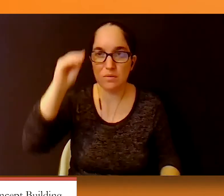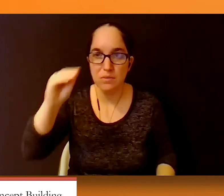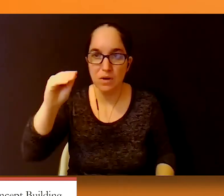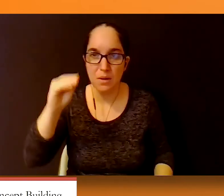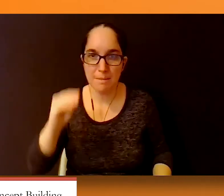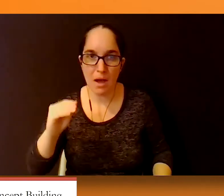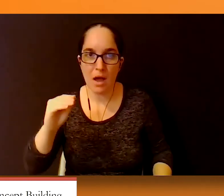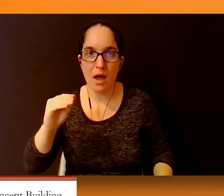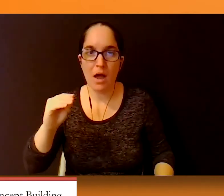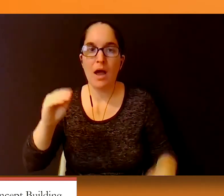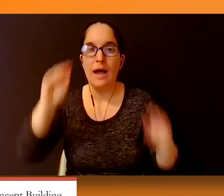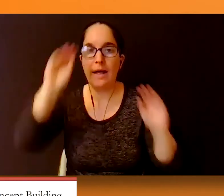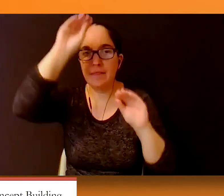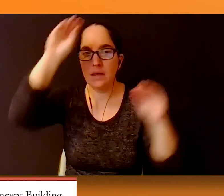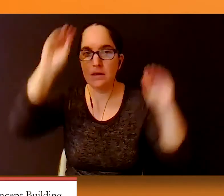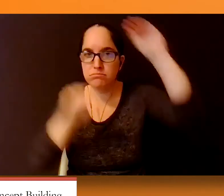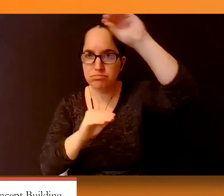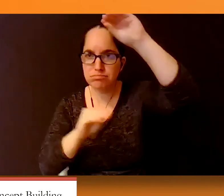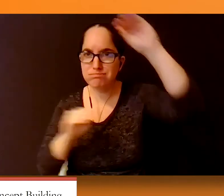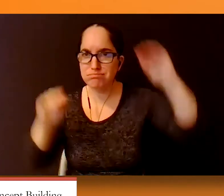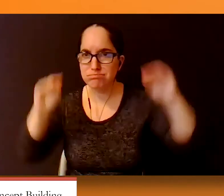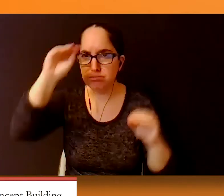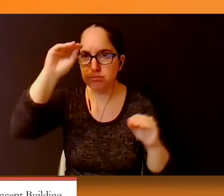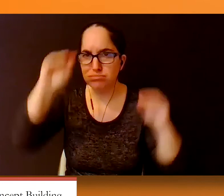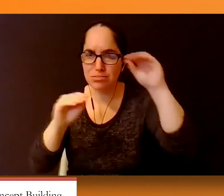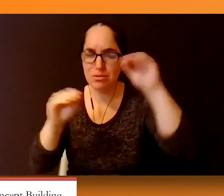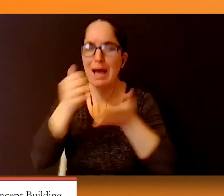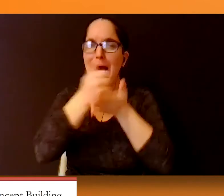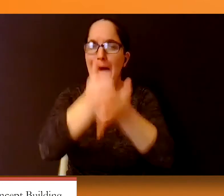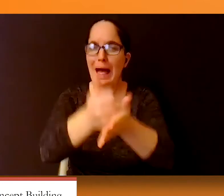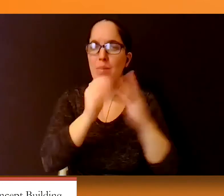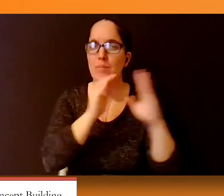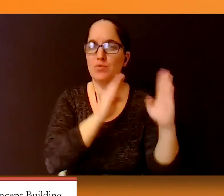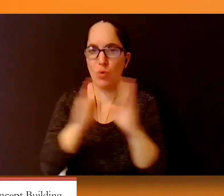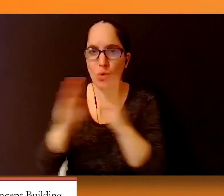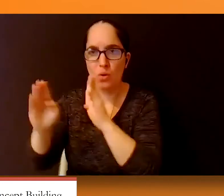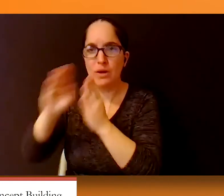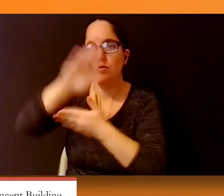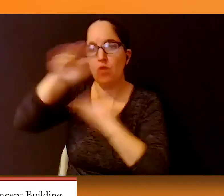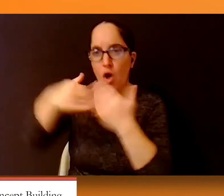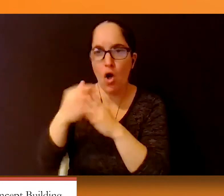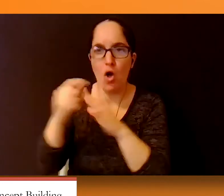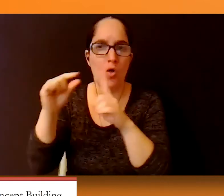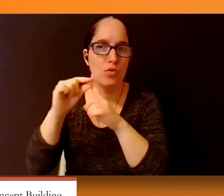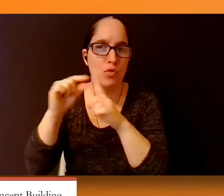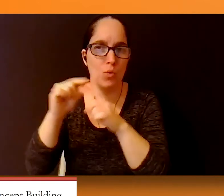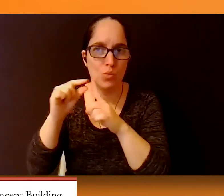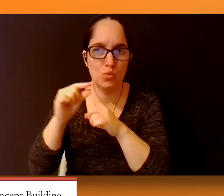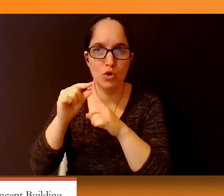where the word is in the organizer has a meaning. So, it's helping them organize all those words that they're learning,